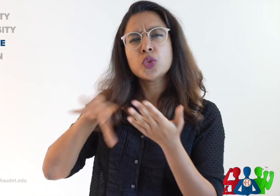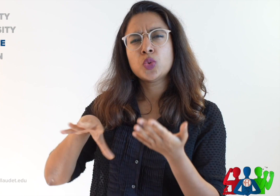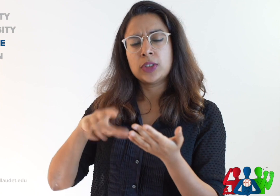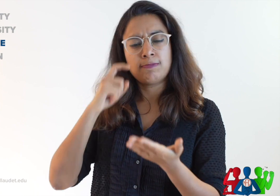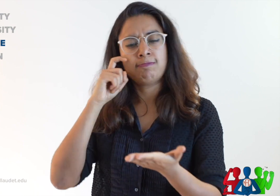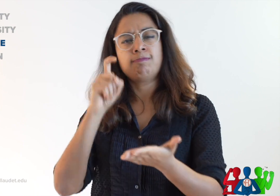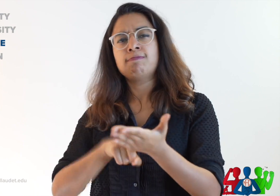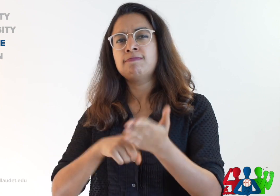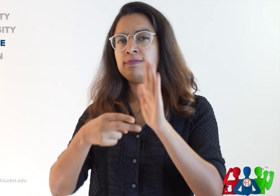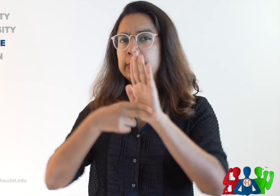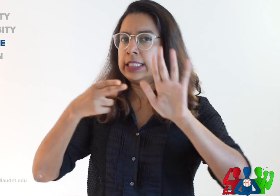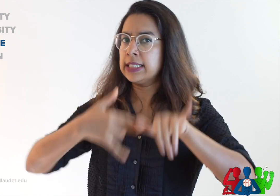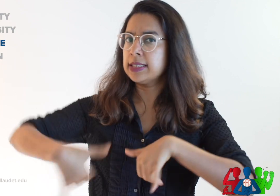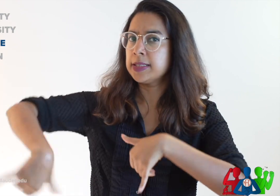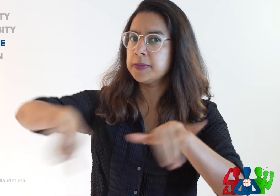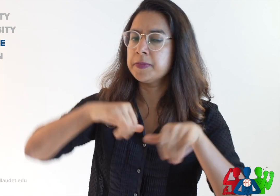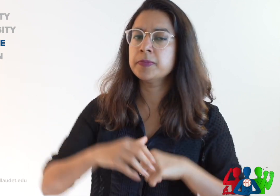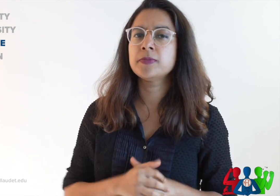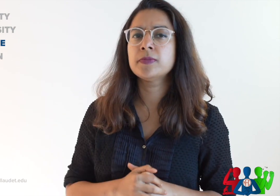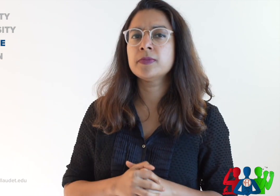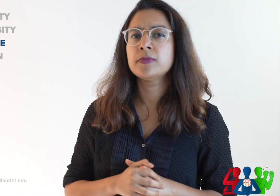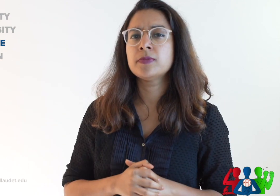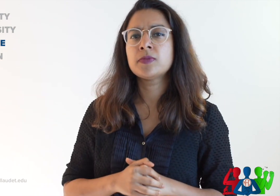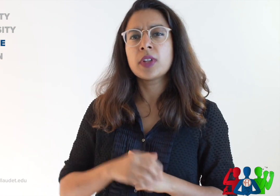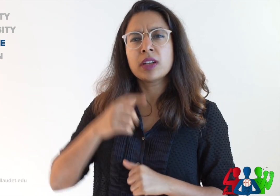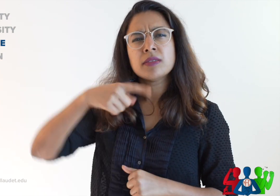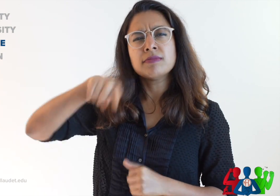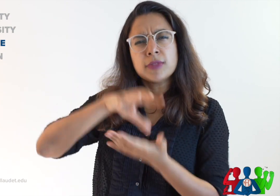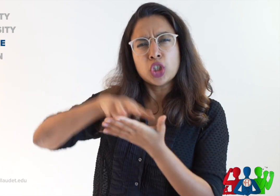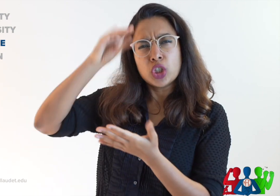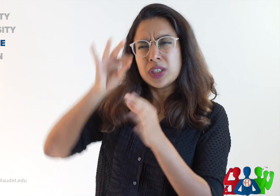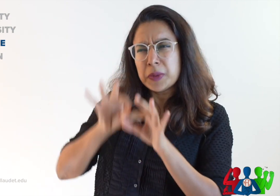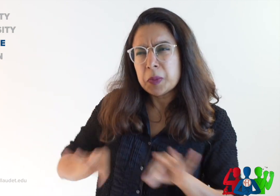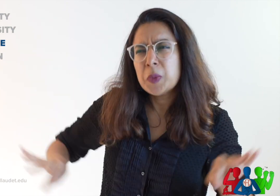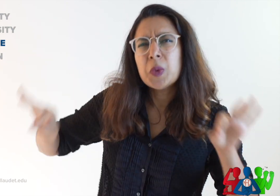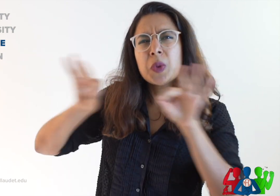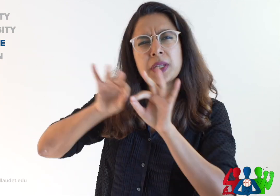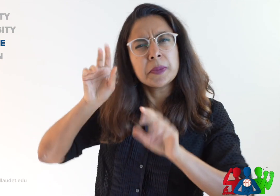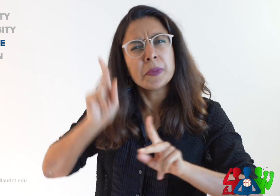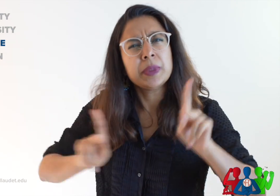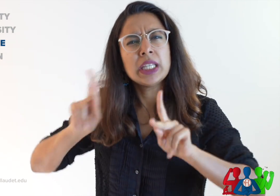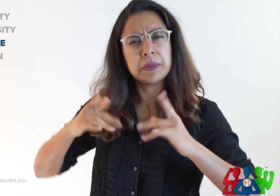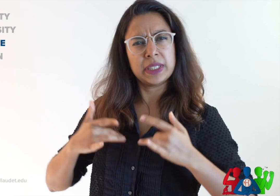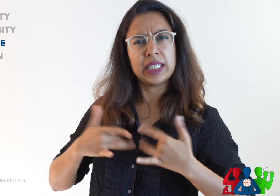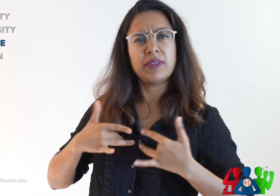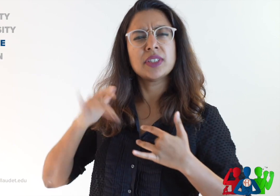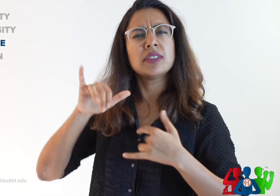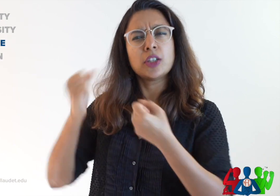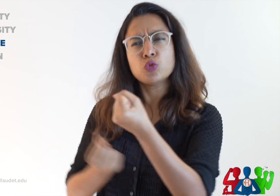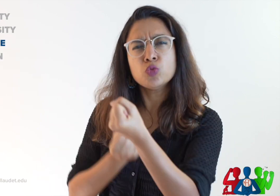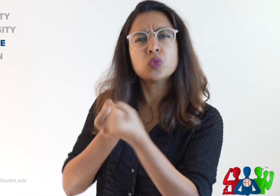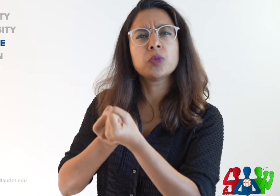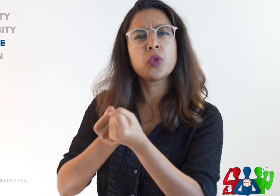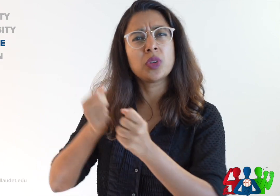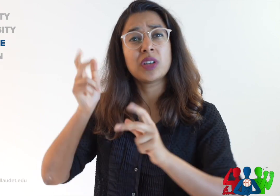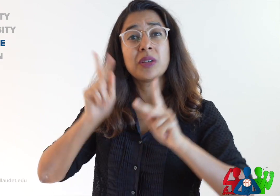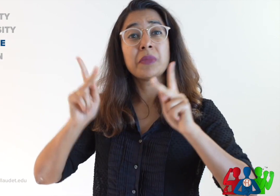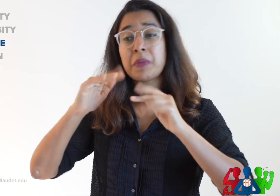In the justice section, students learn to recognize justice and injustice in the world.